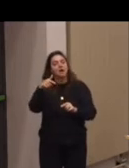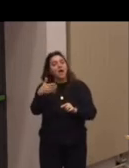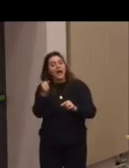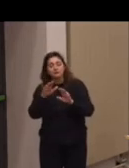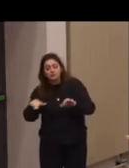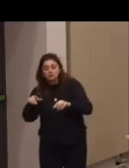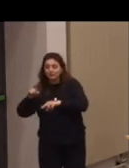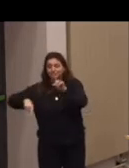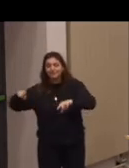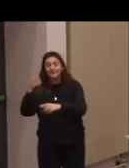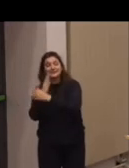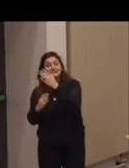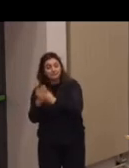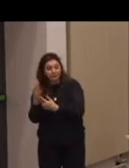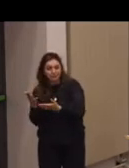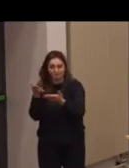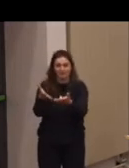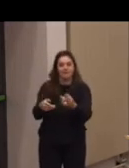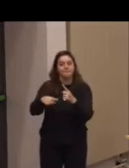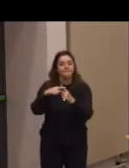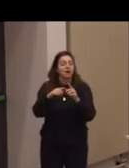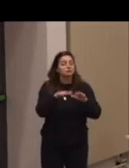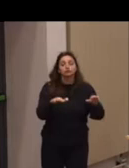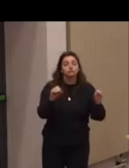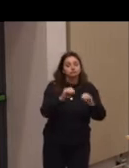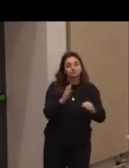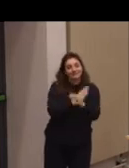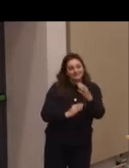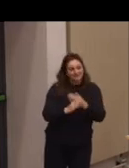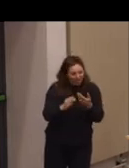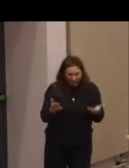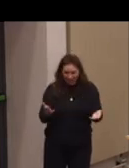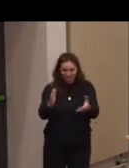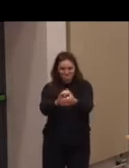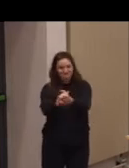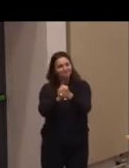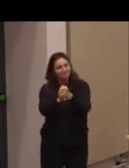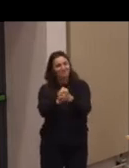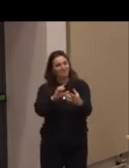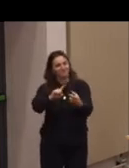that play between all children. And we found that it had really a strong impact on children